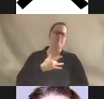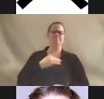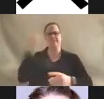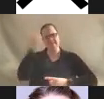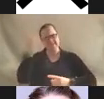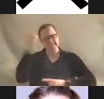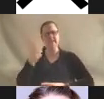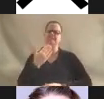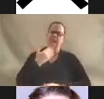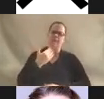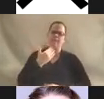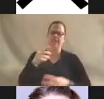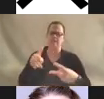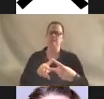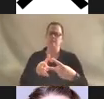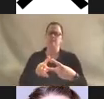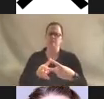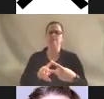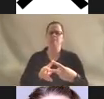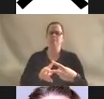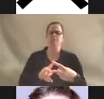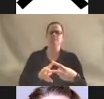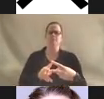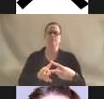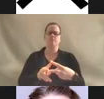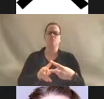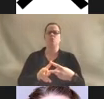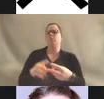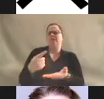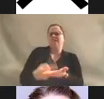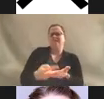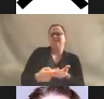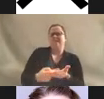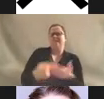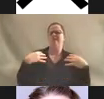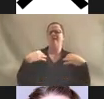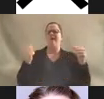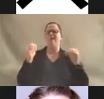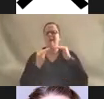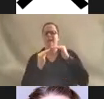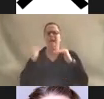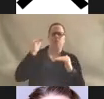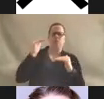And I think when we talk about health inequity, we often talk about it like it's a data point,